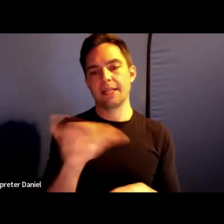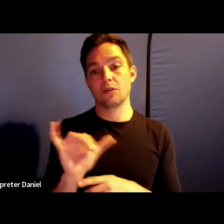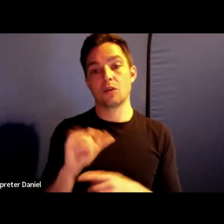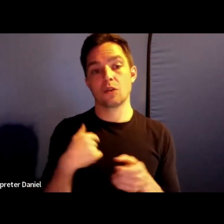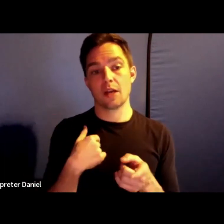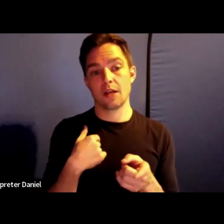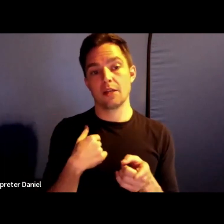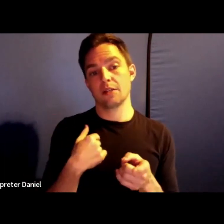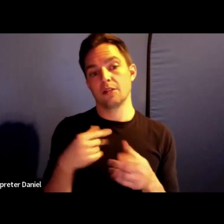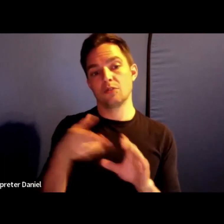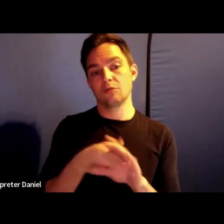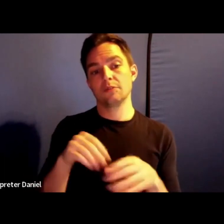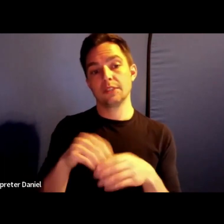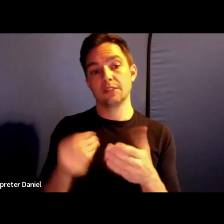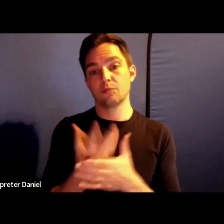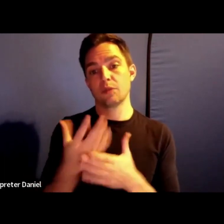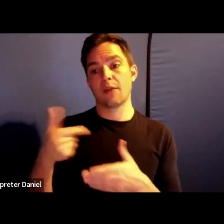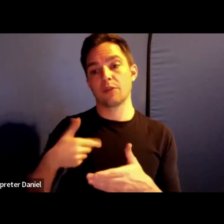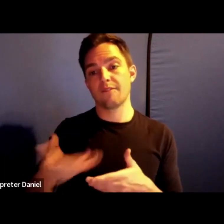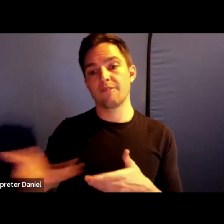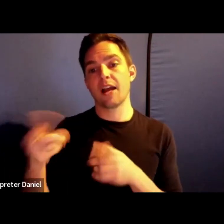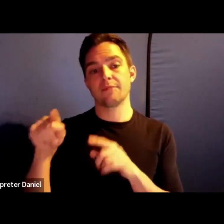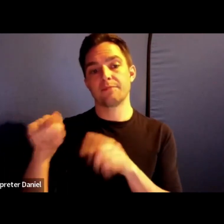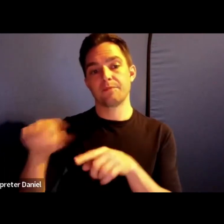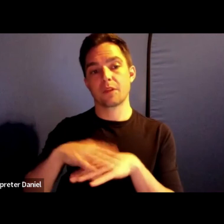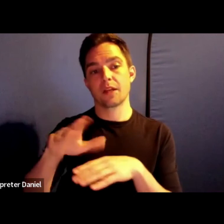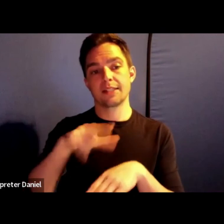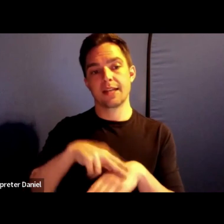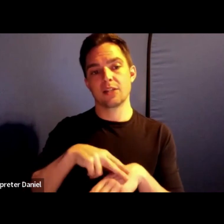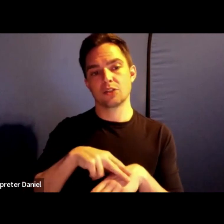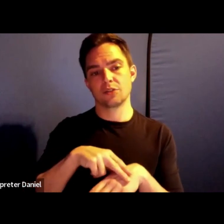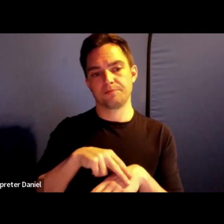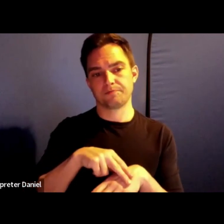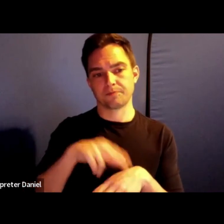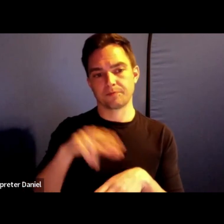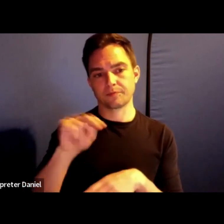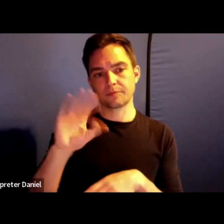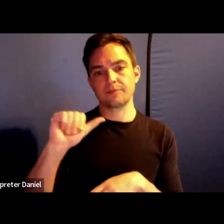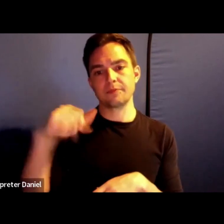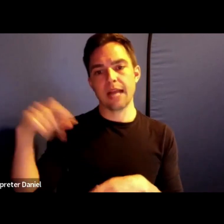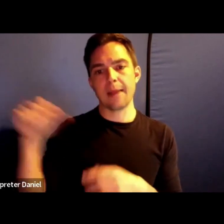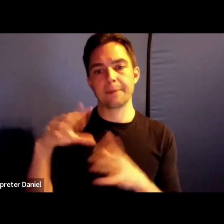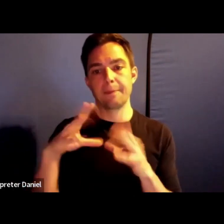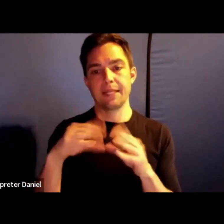in the spring was asked, invited on to the national, the endcaps meeting, because they knew I